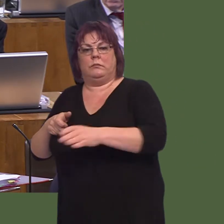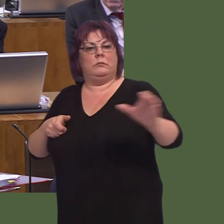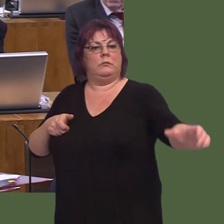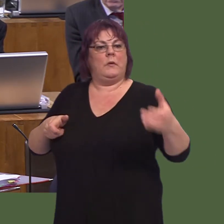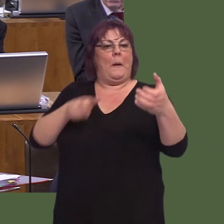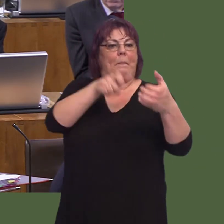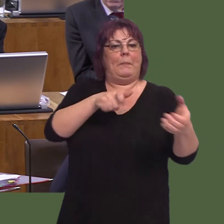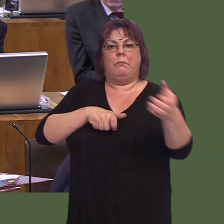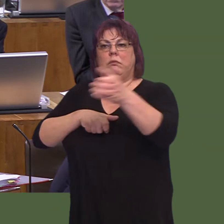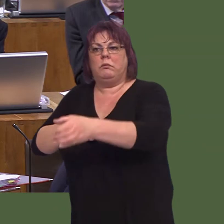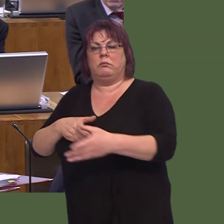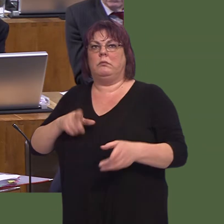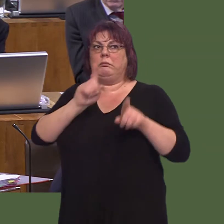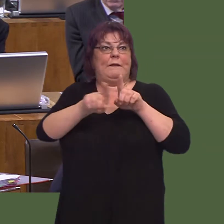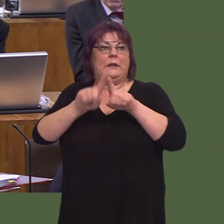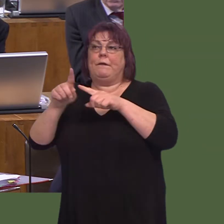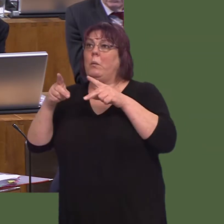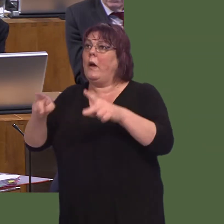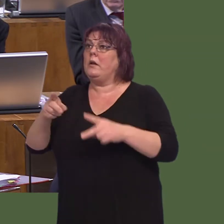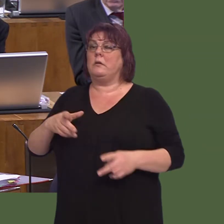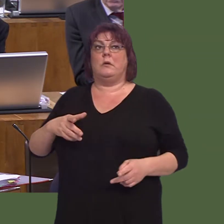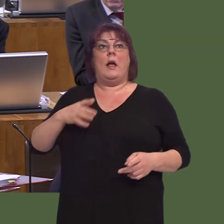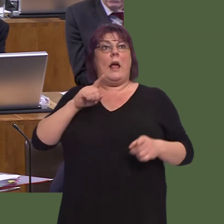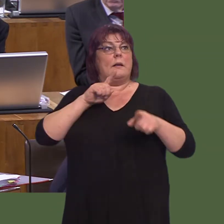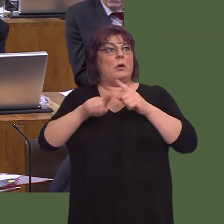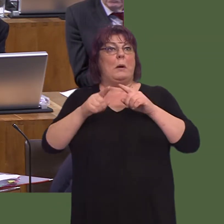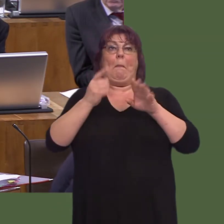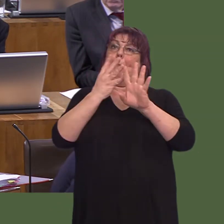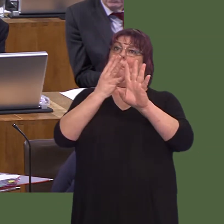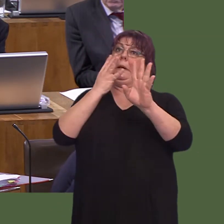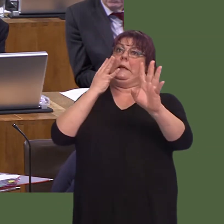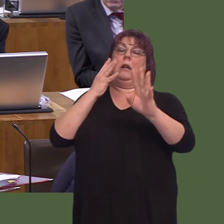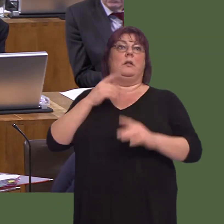Having those choices is important for people, especially at busy times when the automated